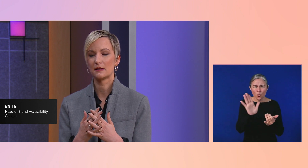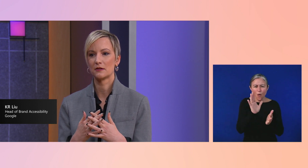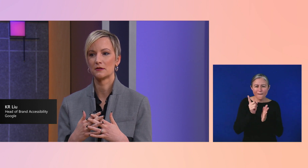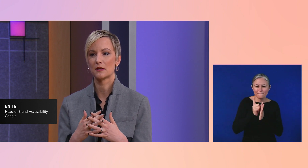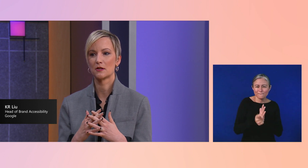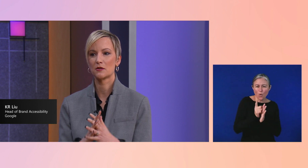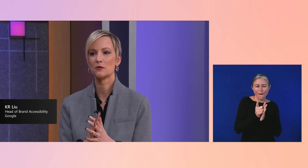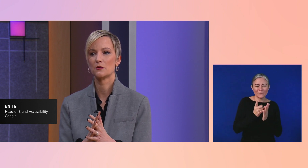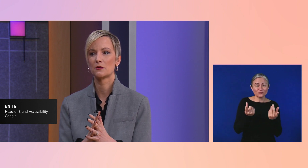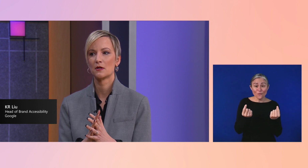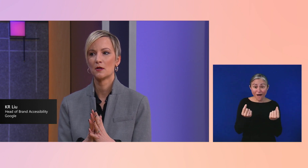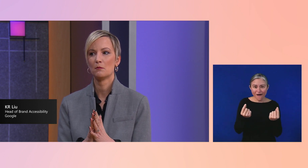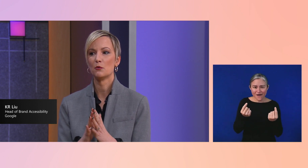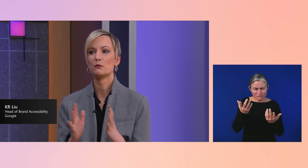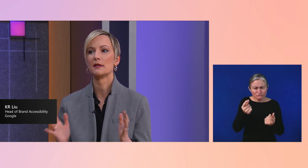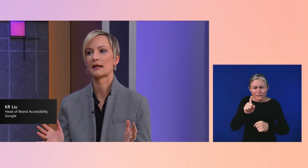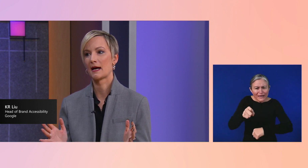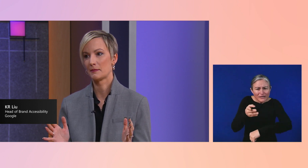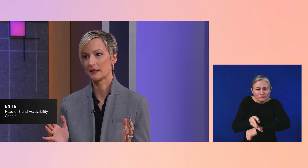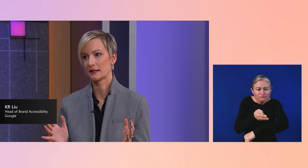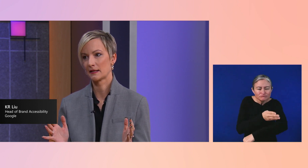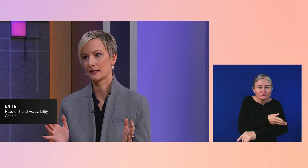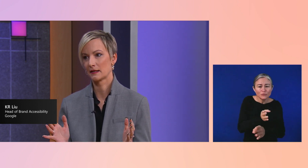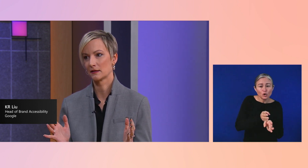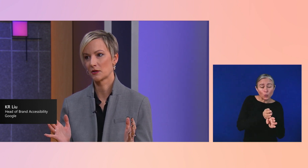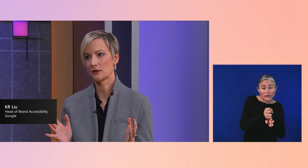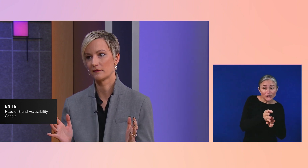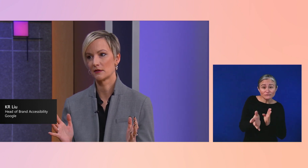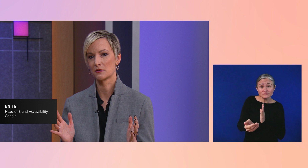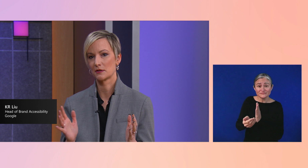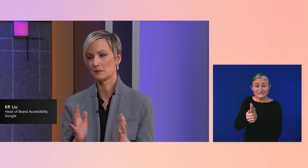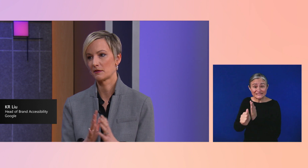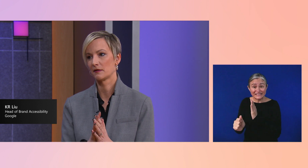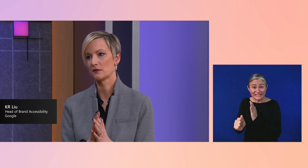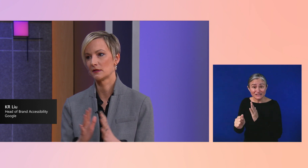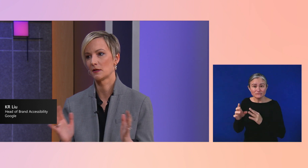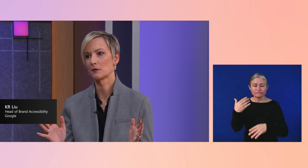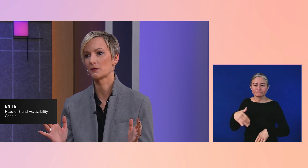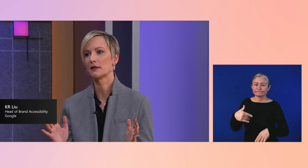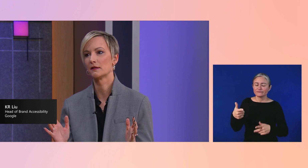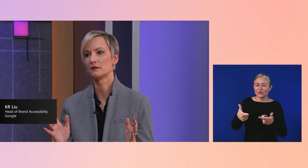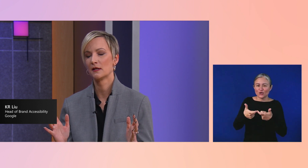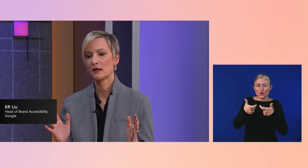There's a huge movement happening in the creative industry, especially for disabled creative.